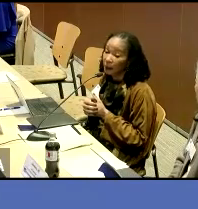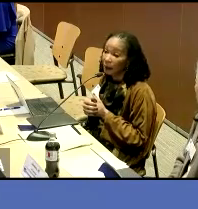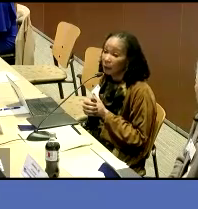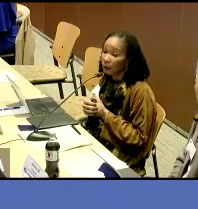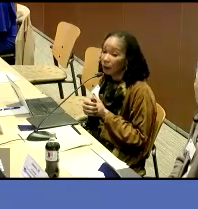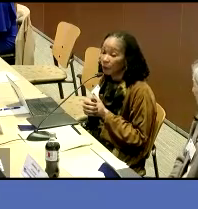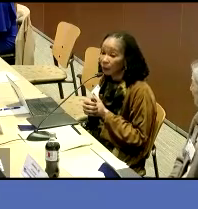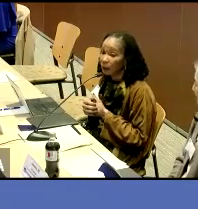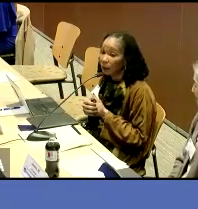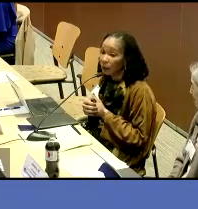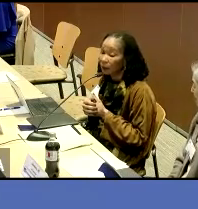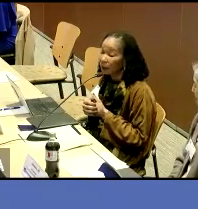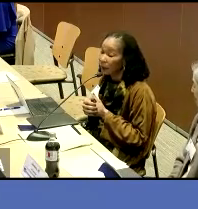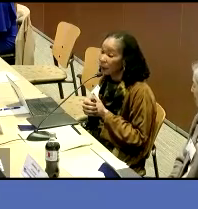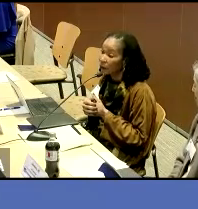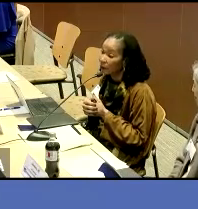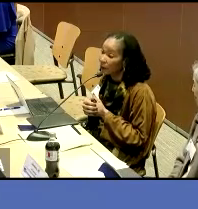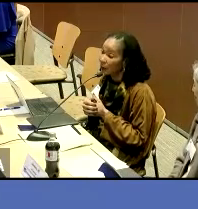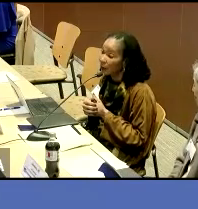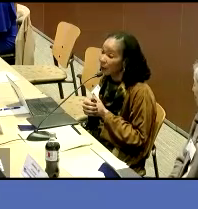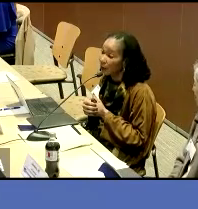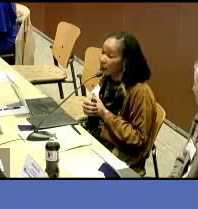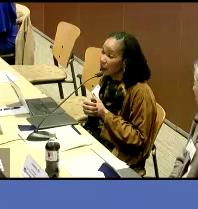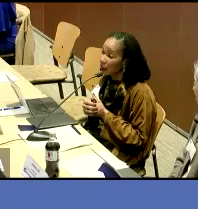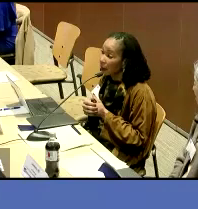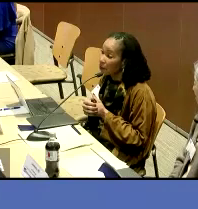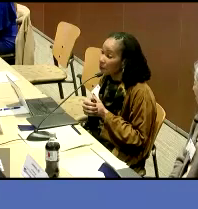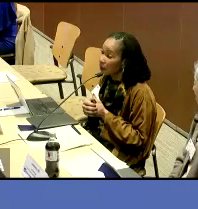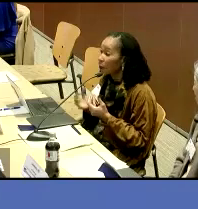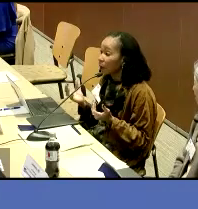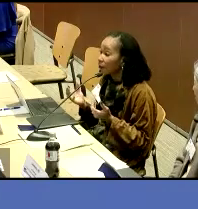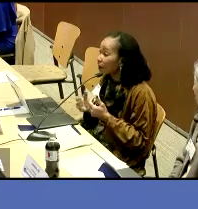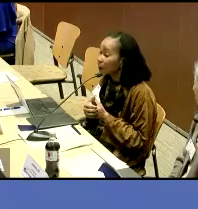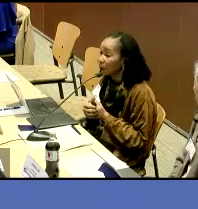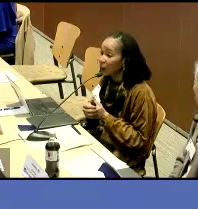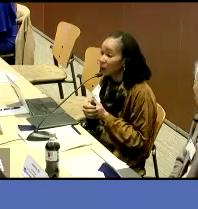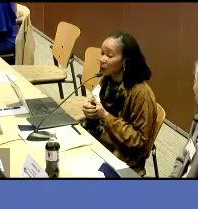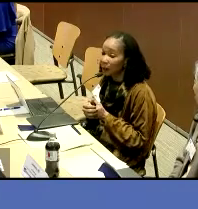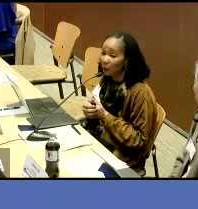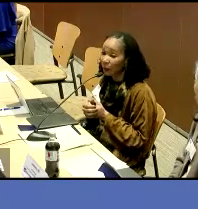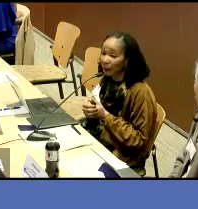that I think is really critical in the life of CDC, that I would do what I could to give back